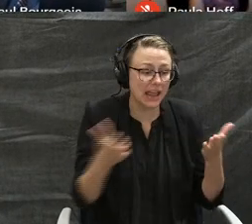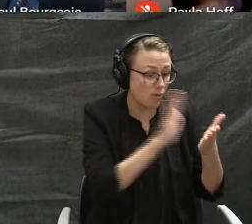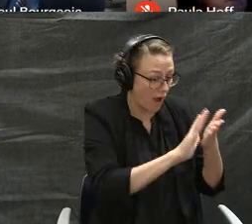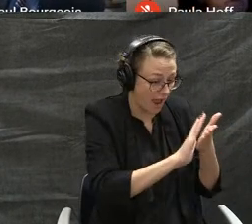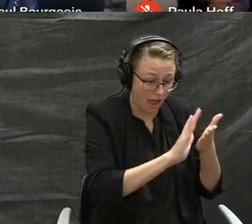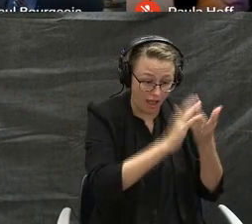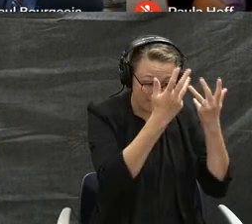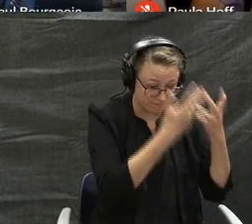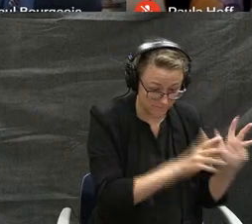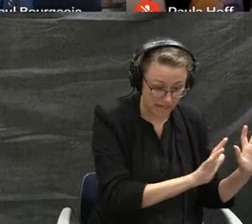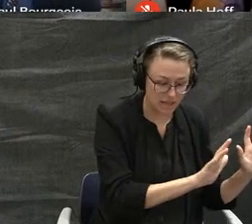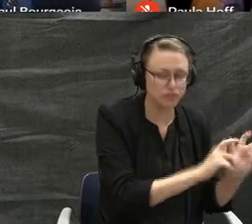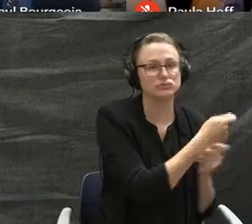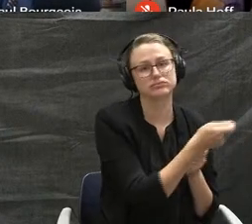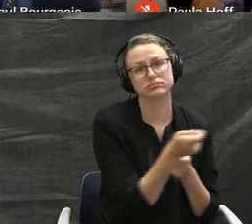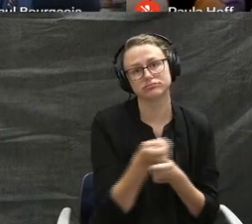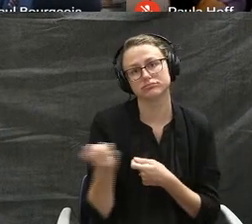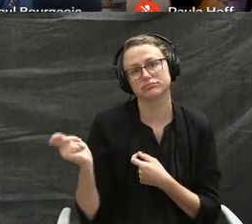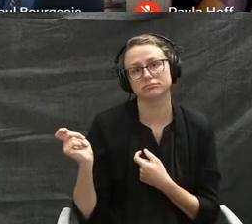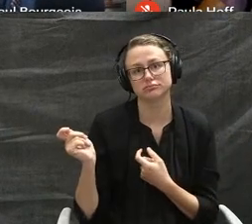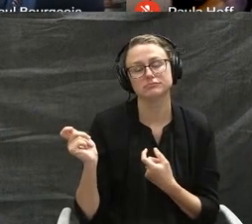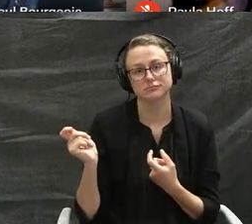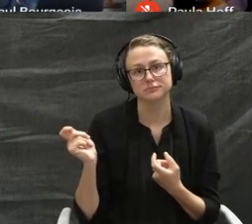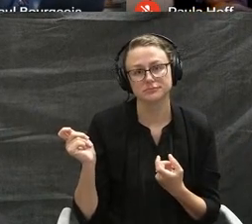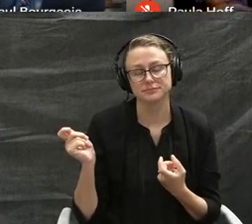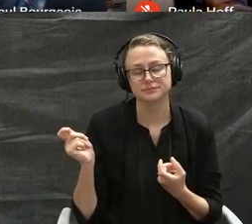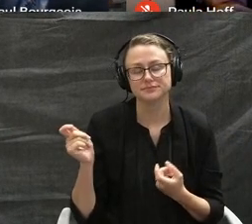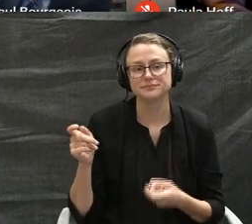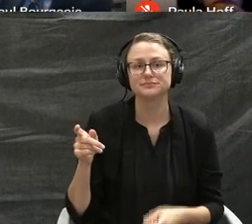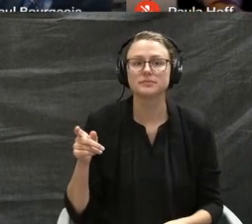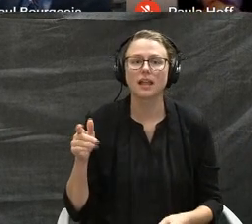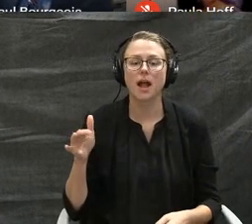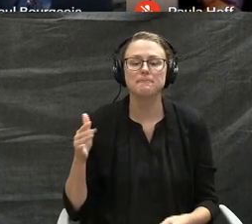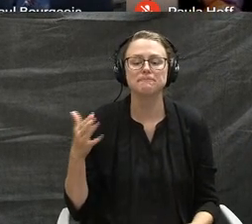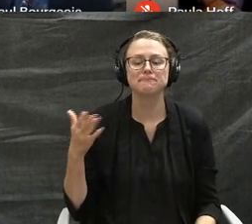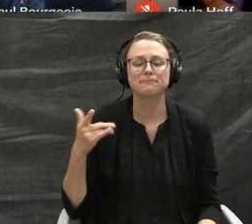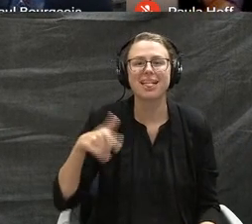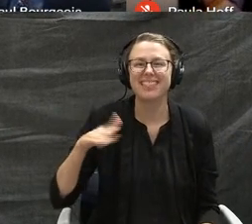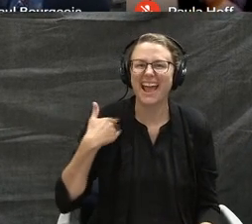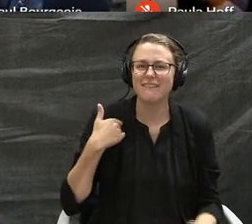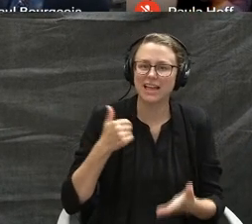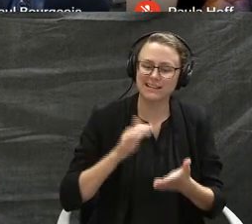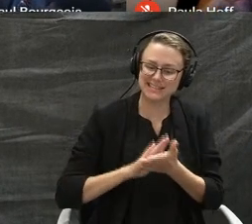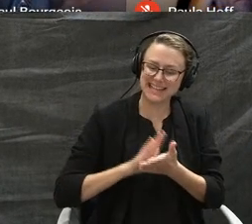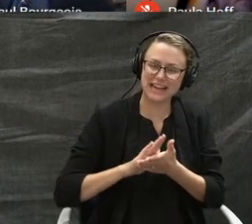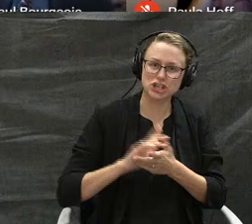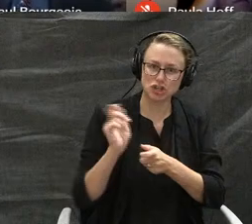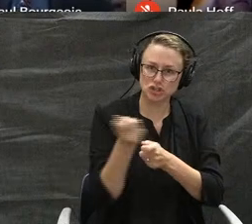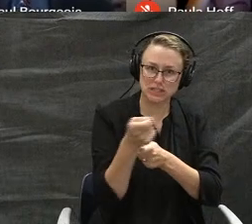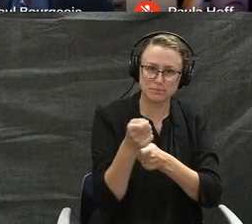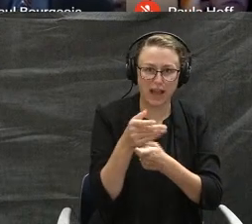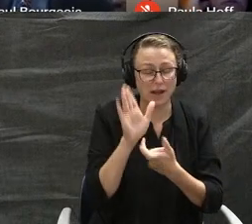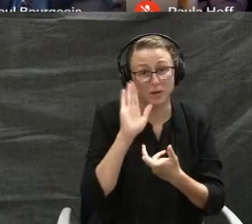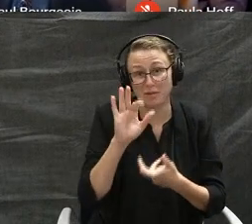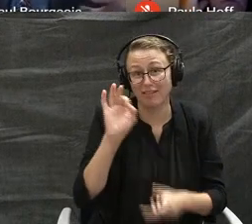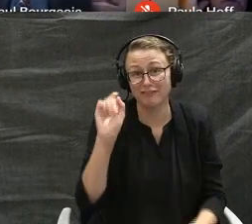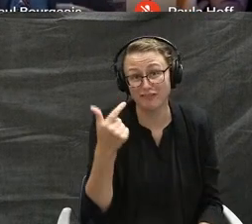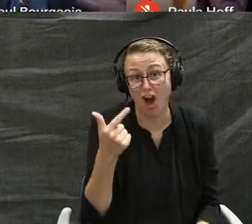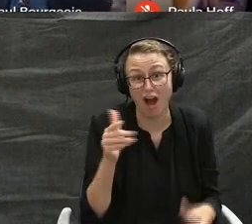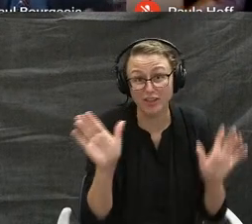white downs and everything else. They have a uh. A sanitizer spray that we basically fog the rooms and it